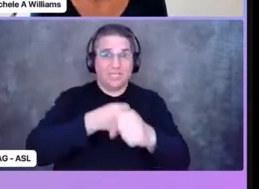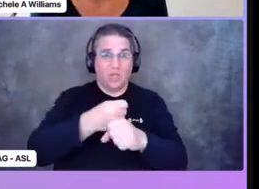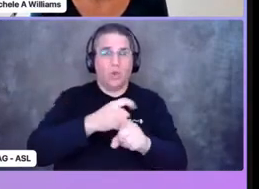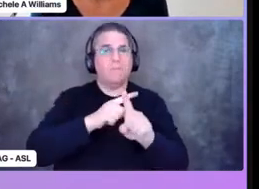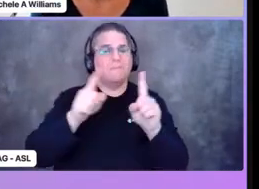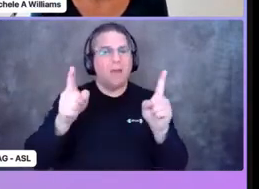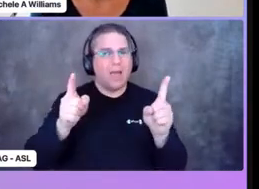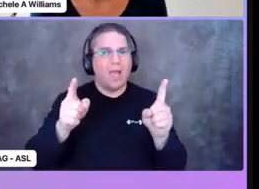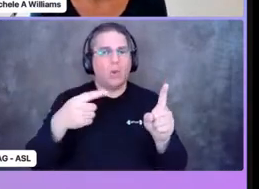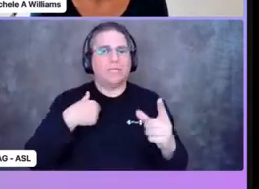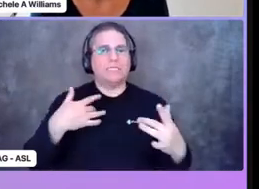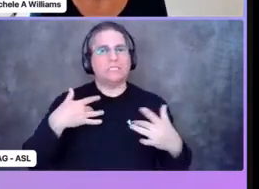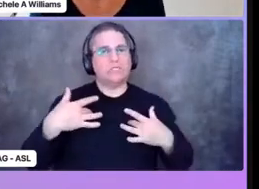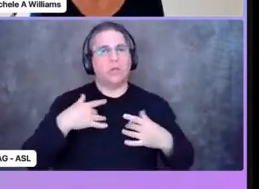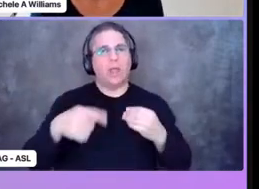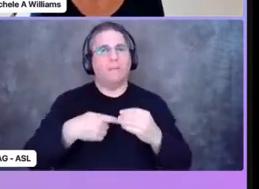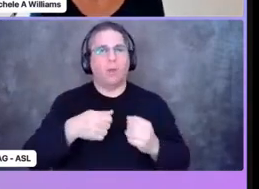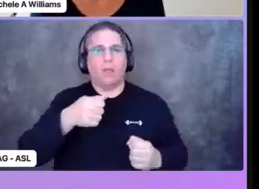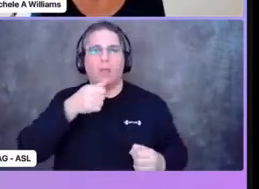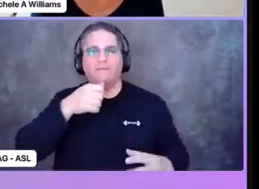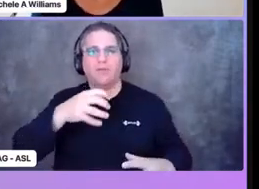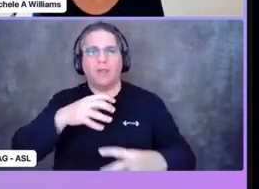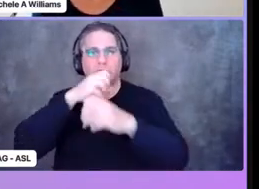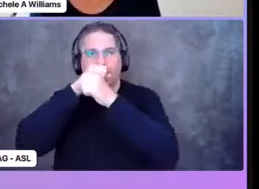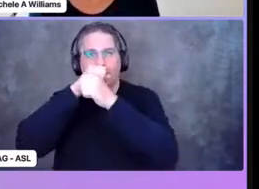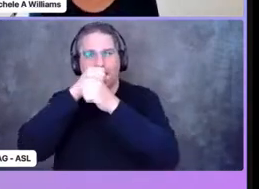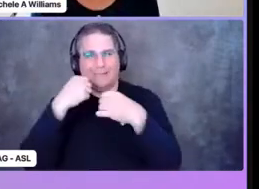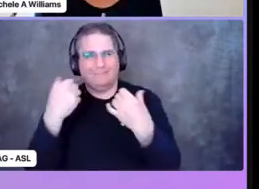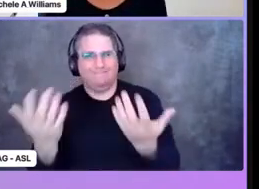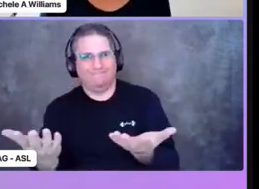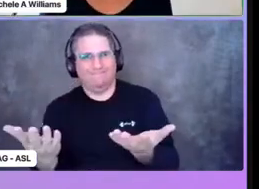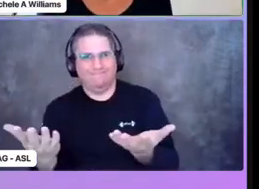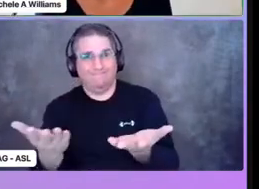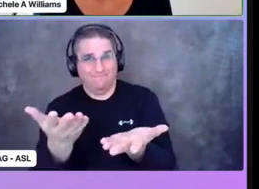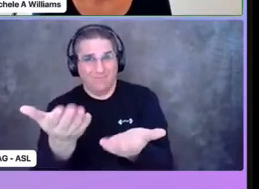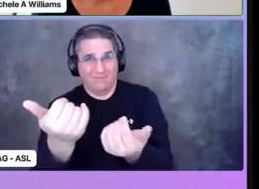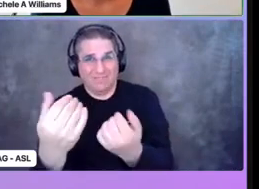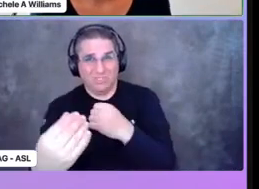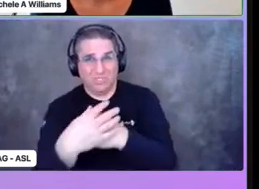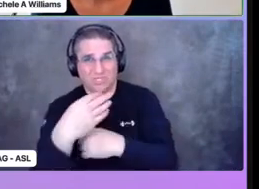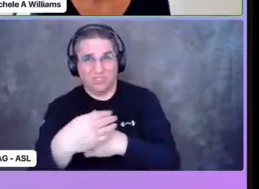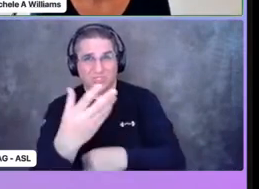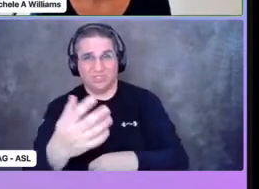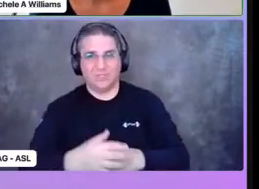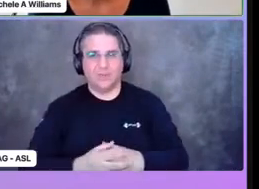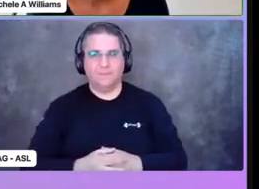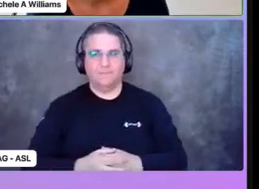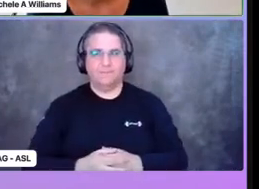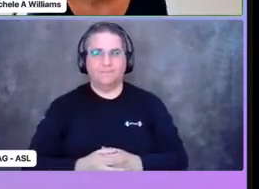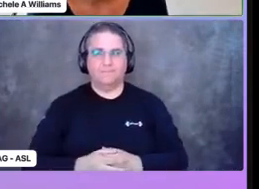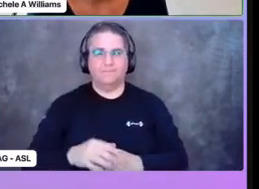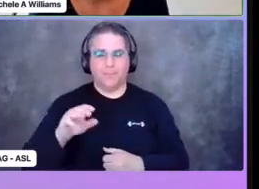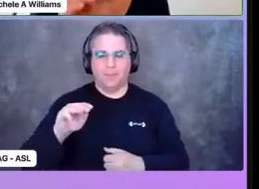when seeking to include users with disabilities, we have this goal for this year but there is some anxiety about